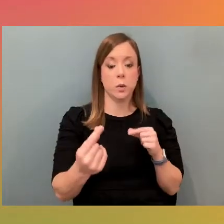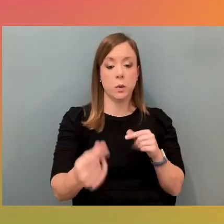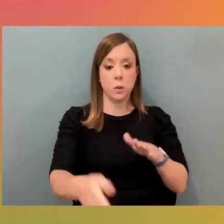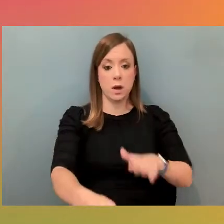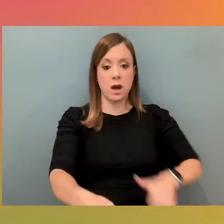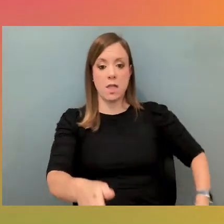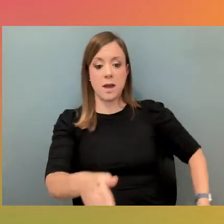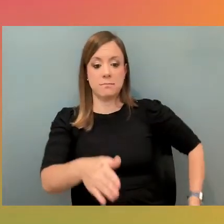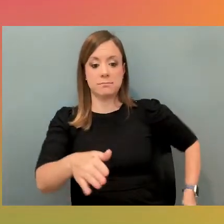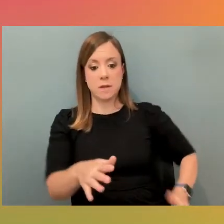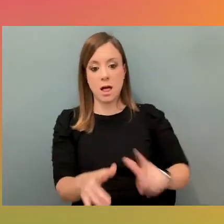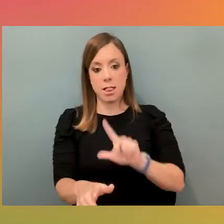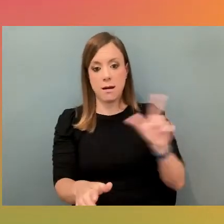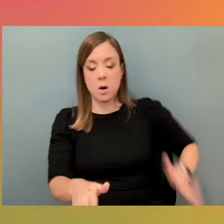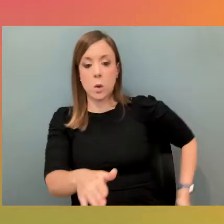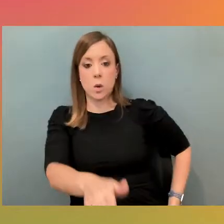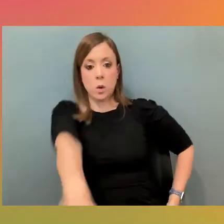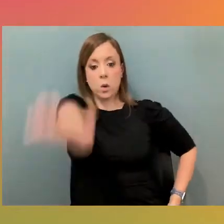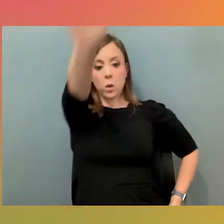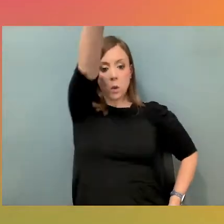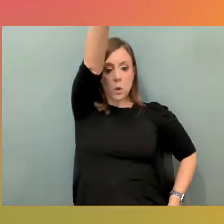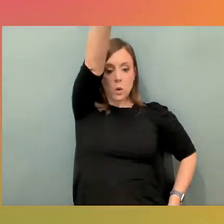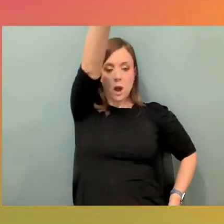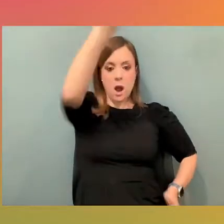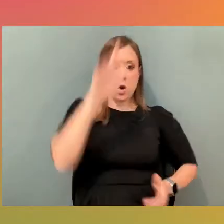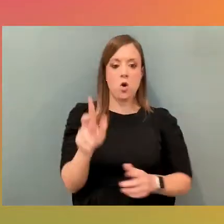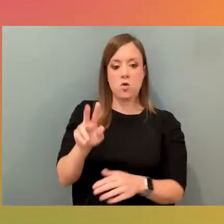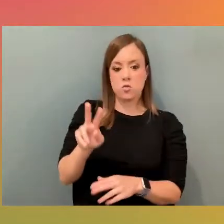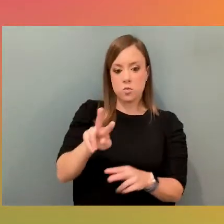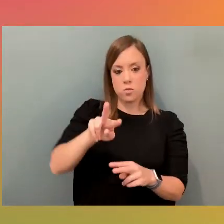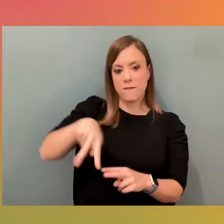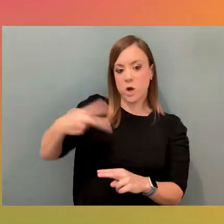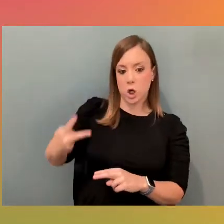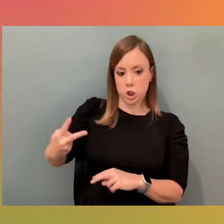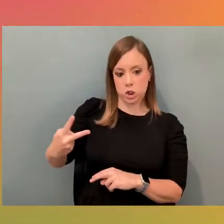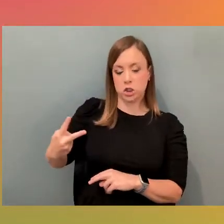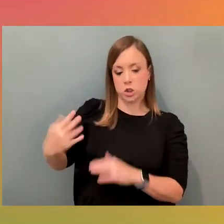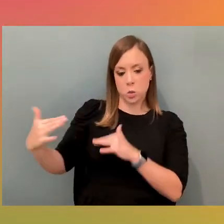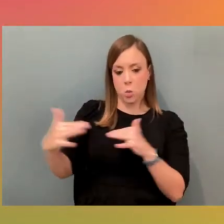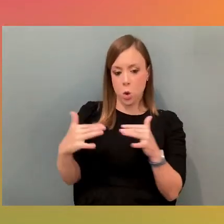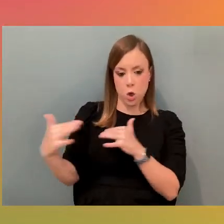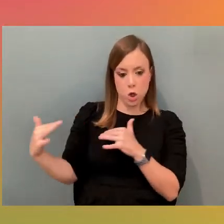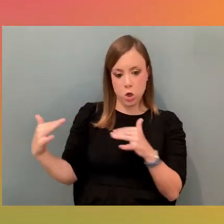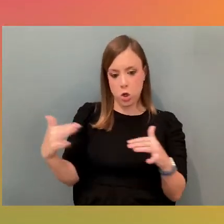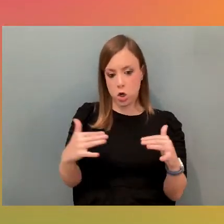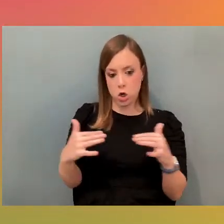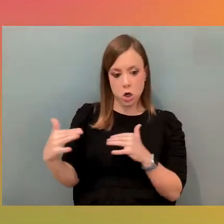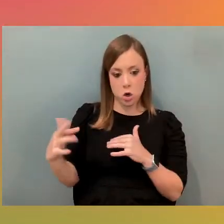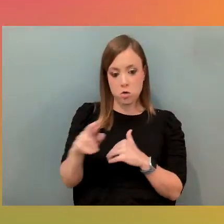AS YOU INHALE, FLIP YOUR RIGHT PALM, REACH UP AND BACK, REVERSE WARRIOR.